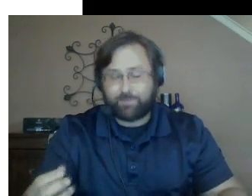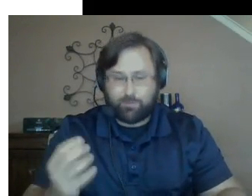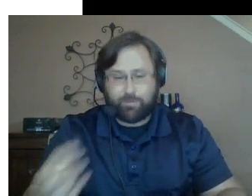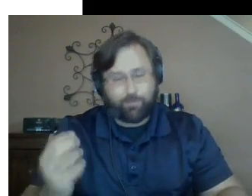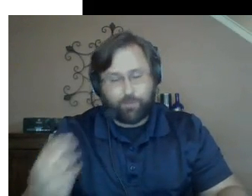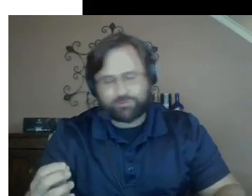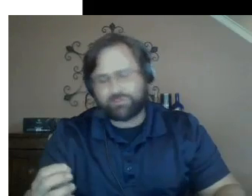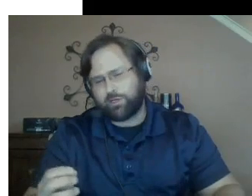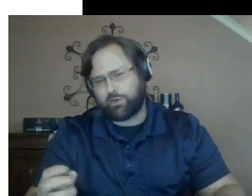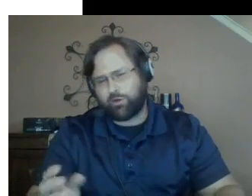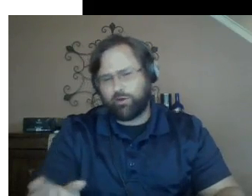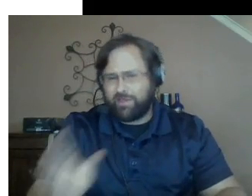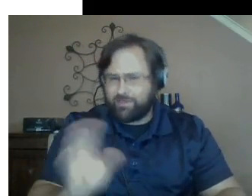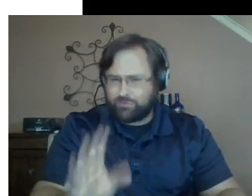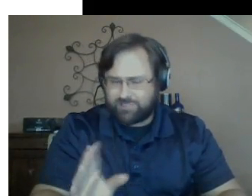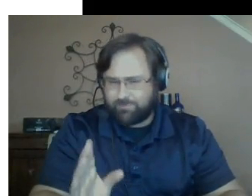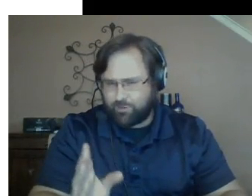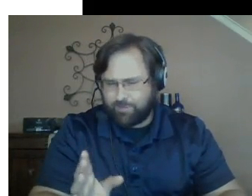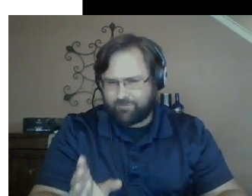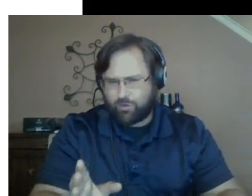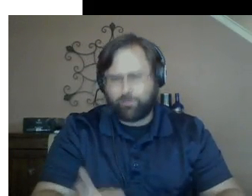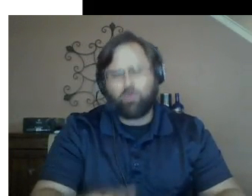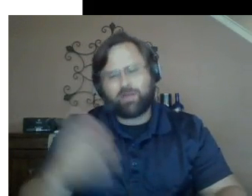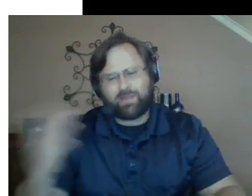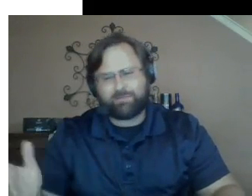and remember modals occur either just before the main verb or they can